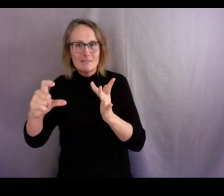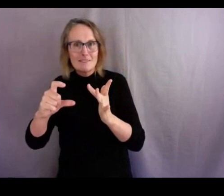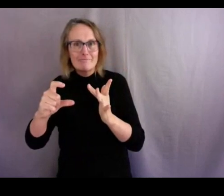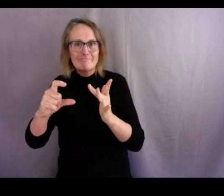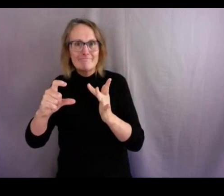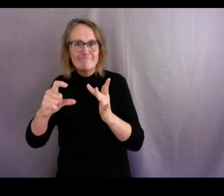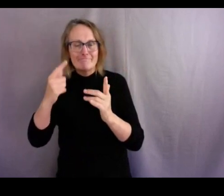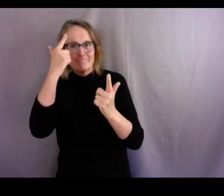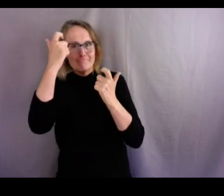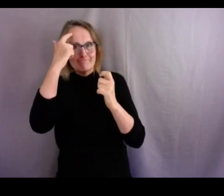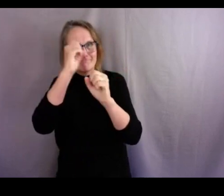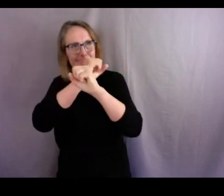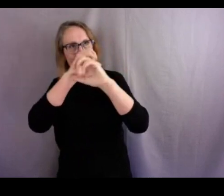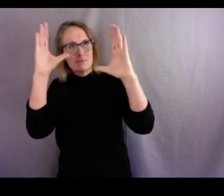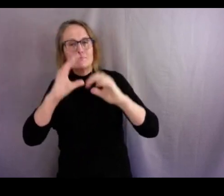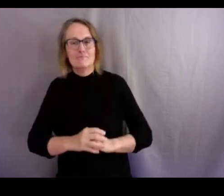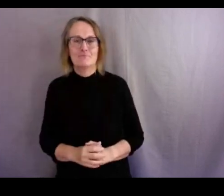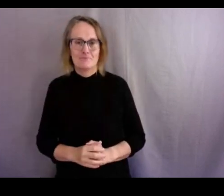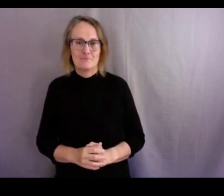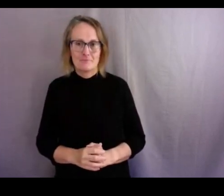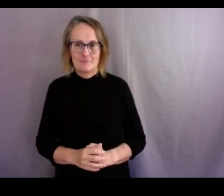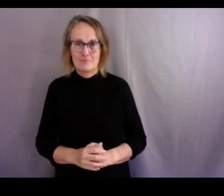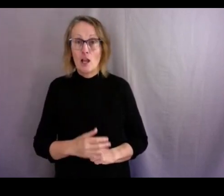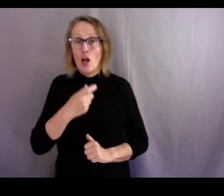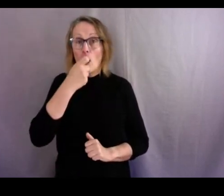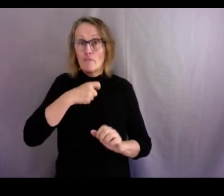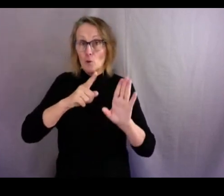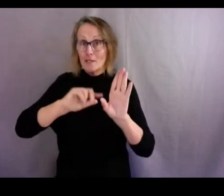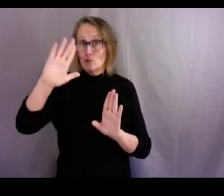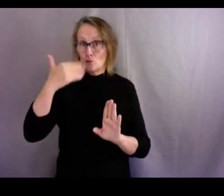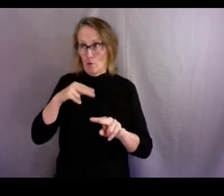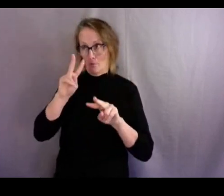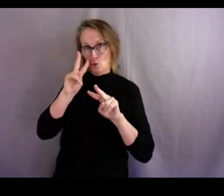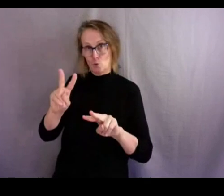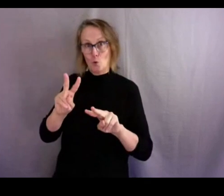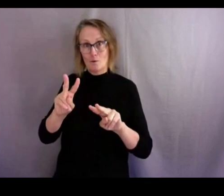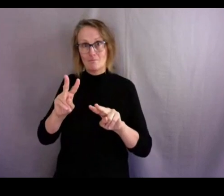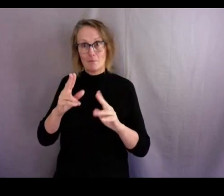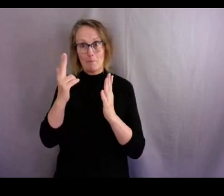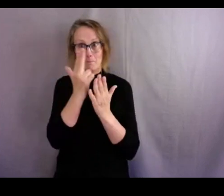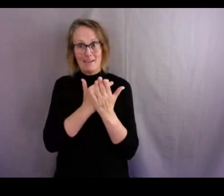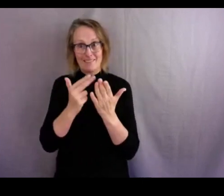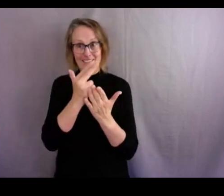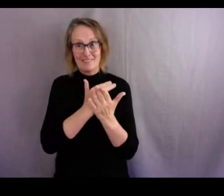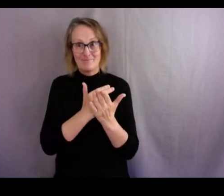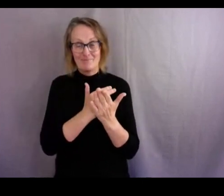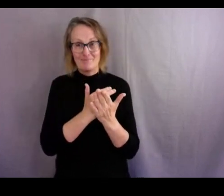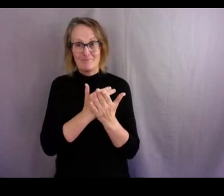Quite a few years ago in Germany, I saw this painting, and it stopped me in my tracks.